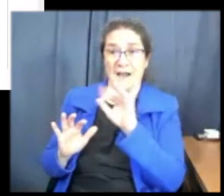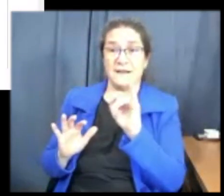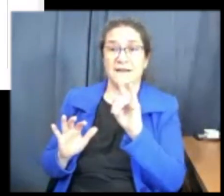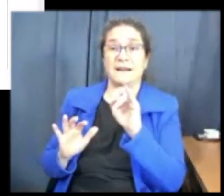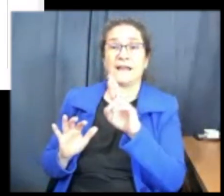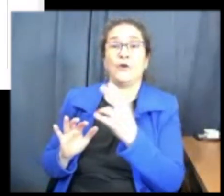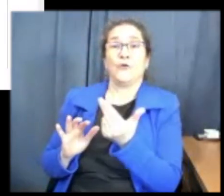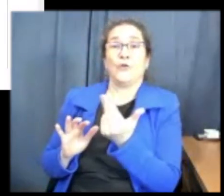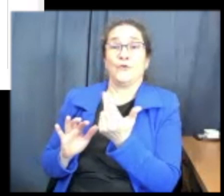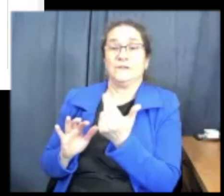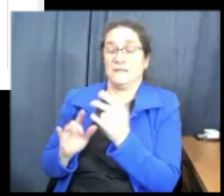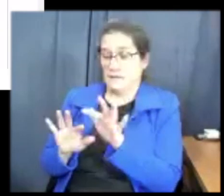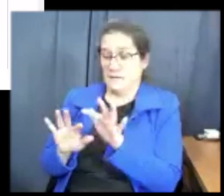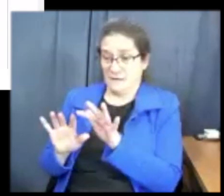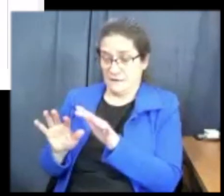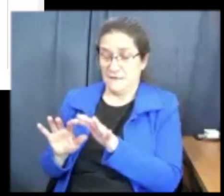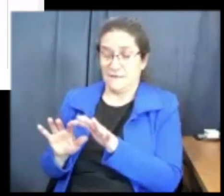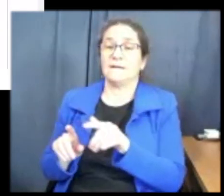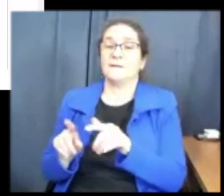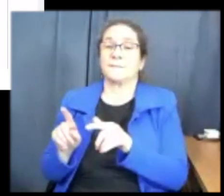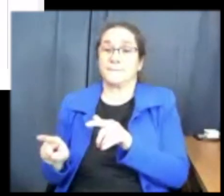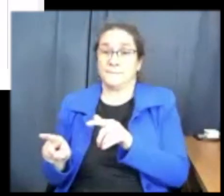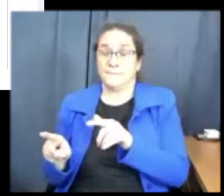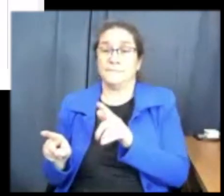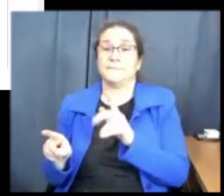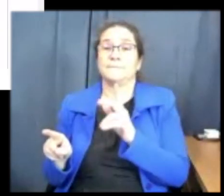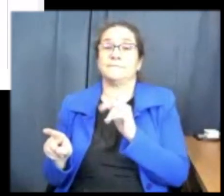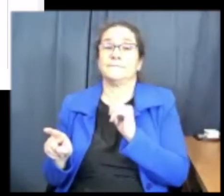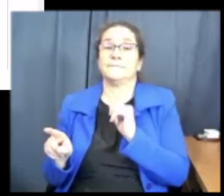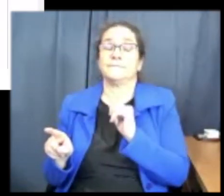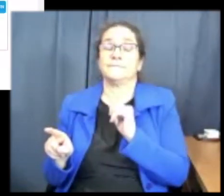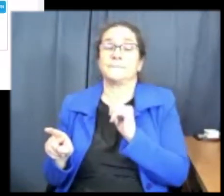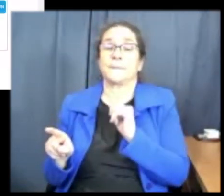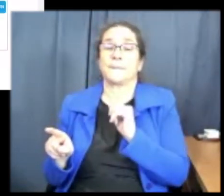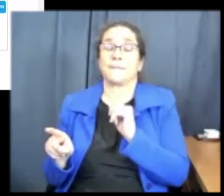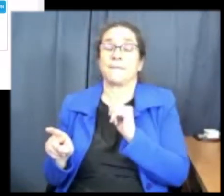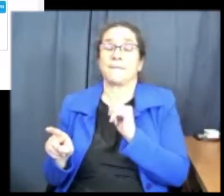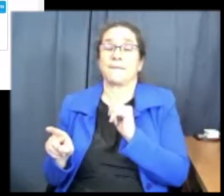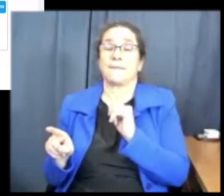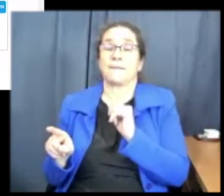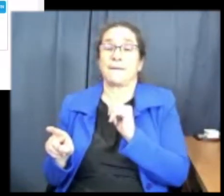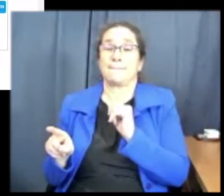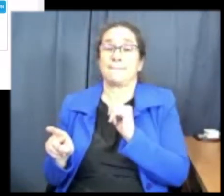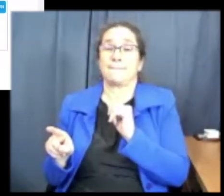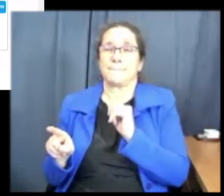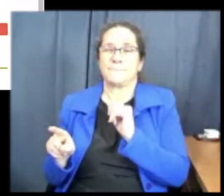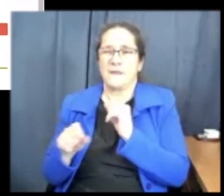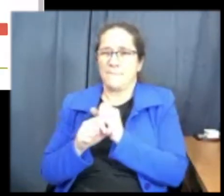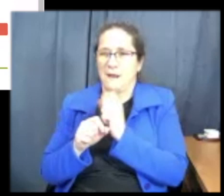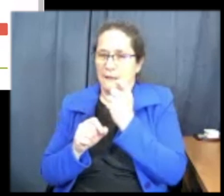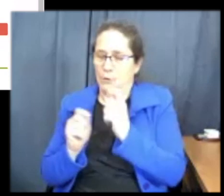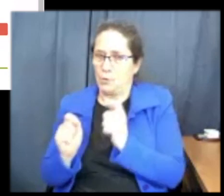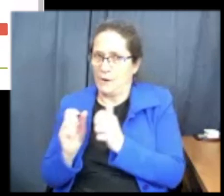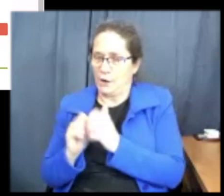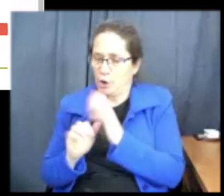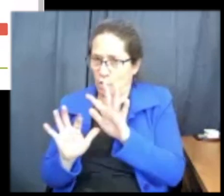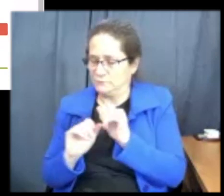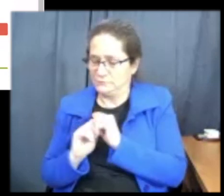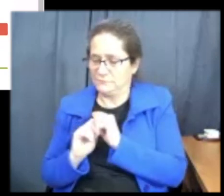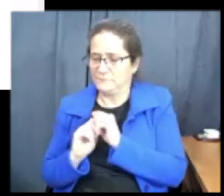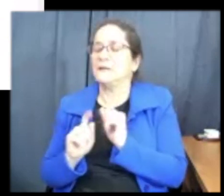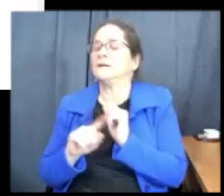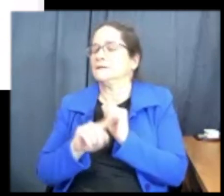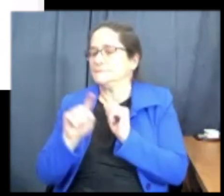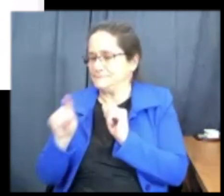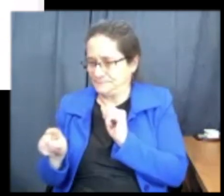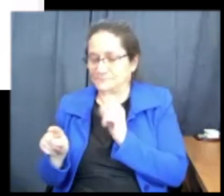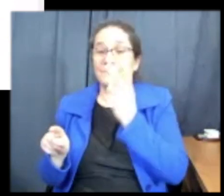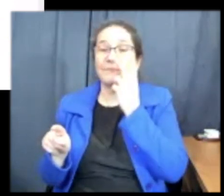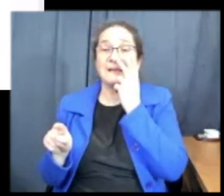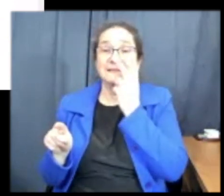Make it a little quicker and then once I have here my data